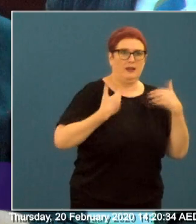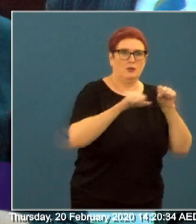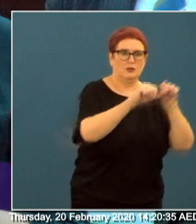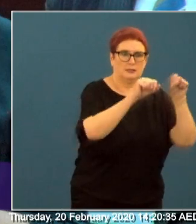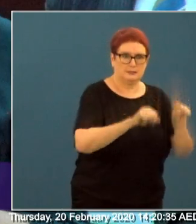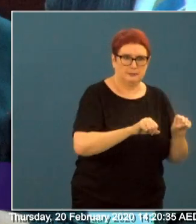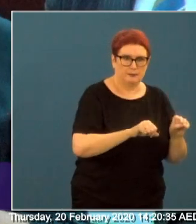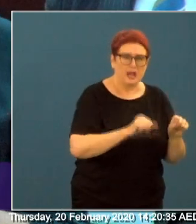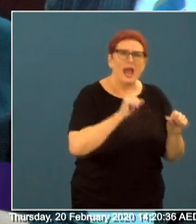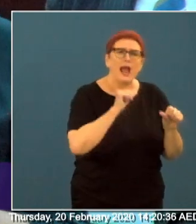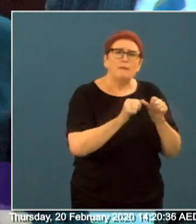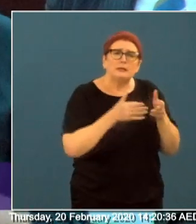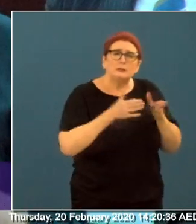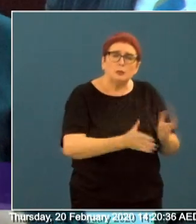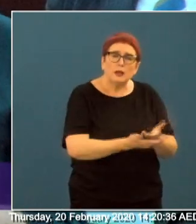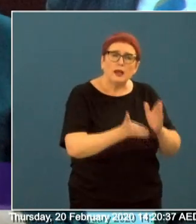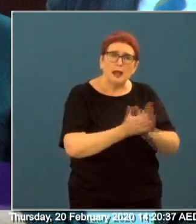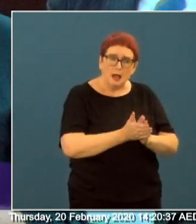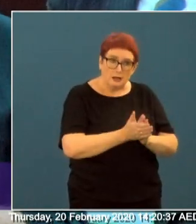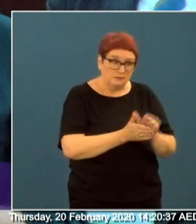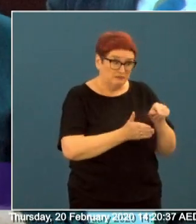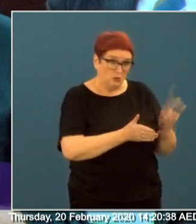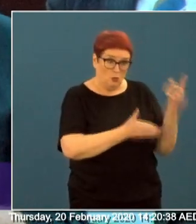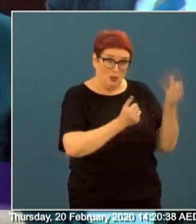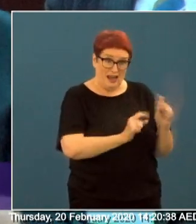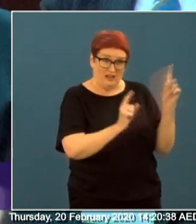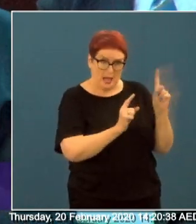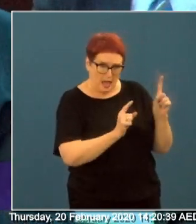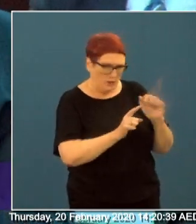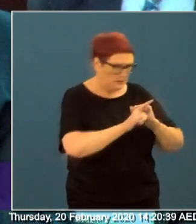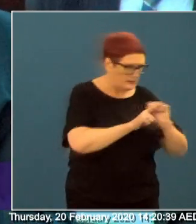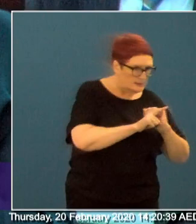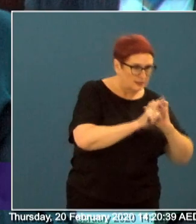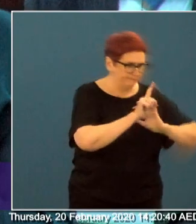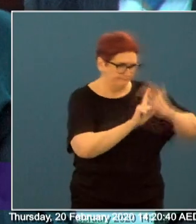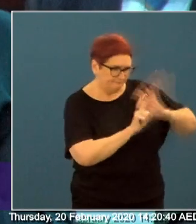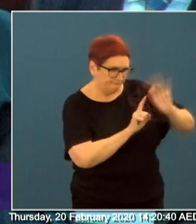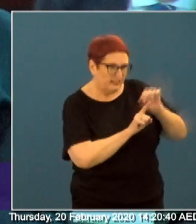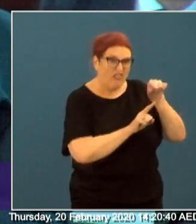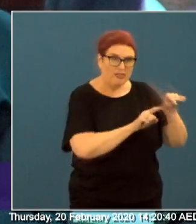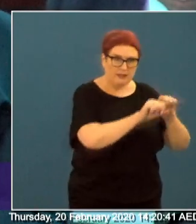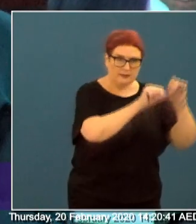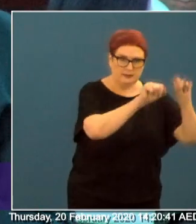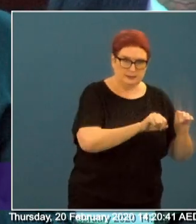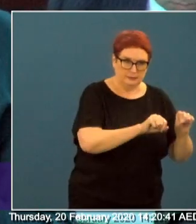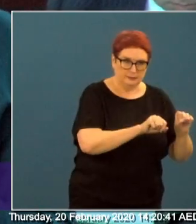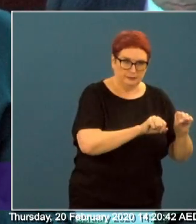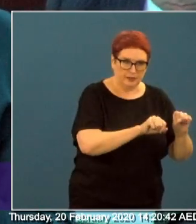the existing mainstream system, strengthen that system, and then build into that accessibility for people